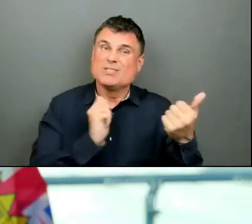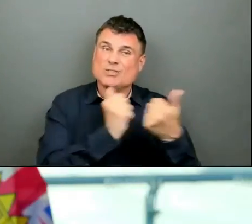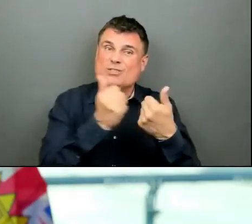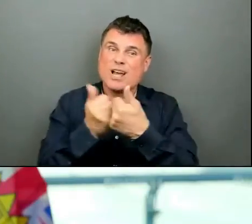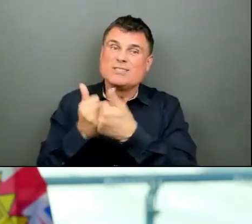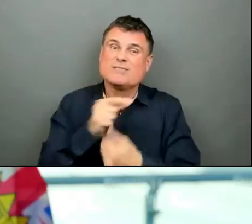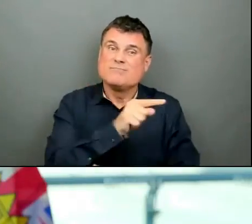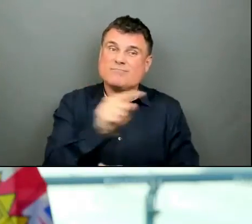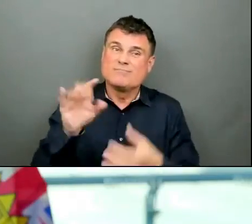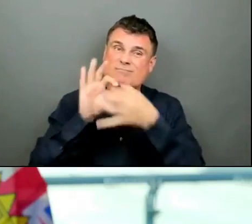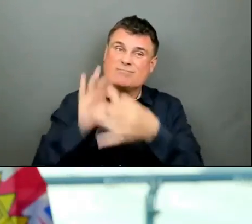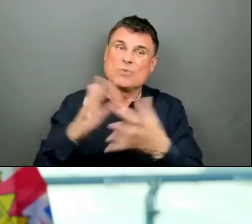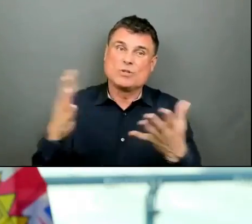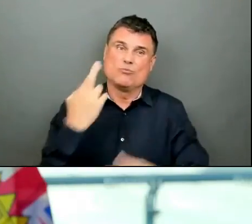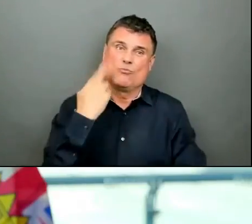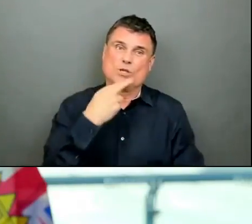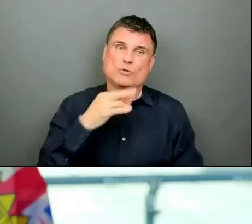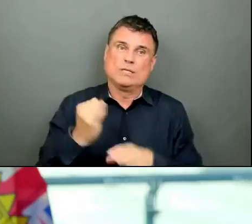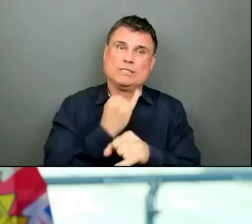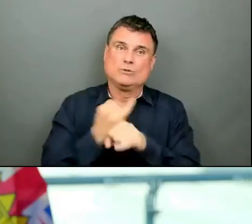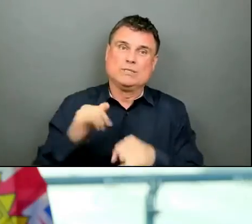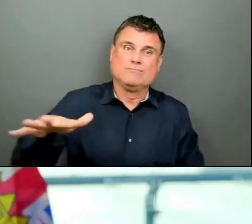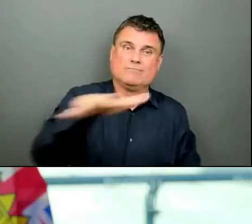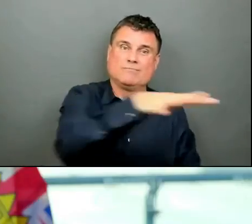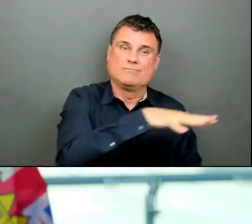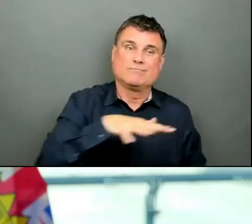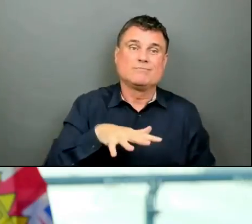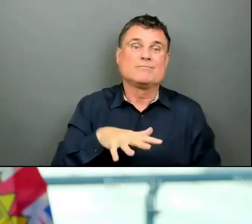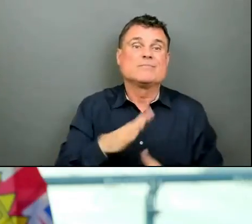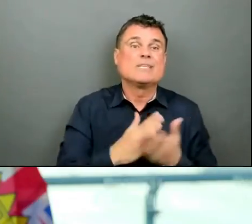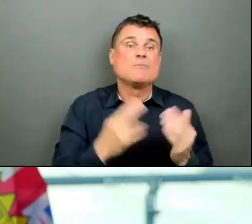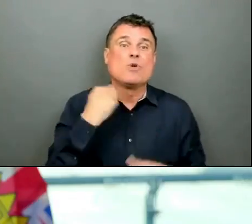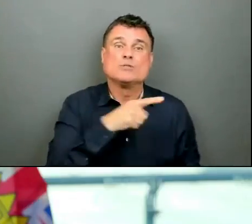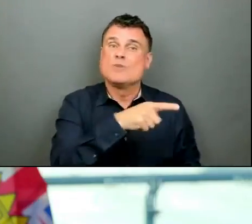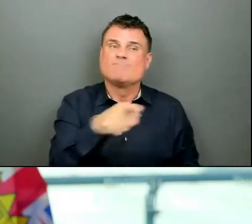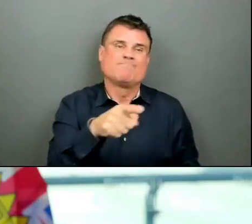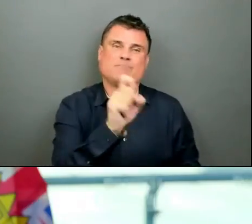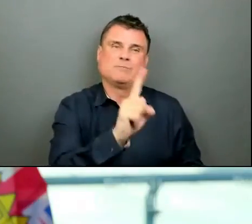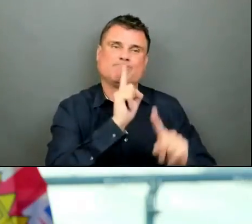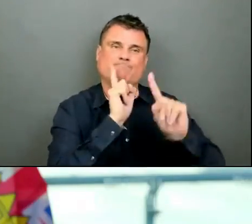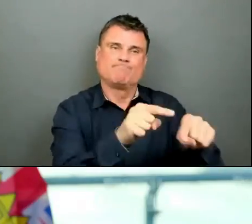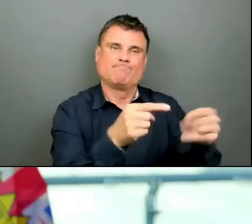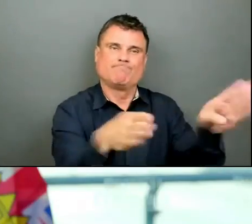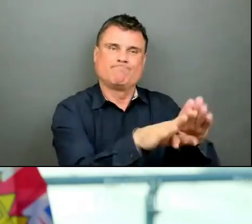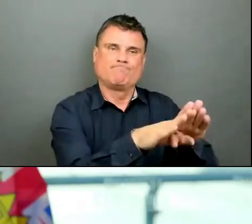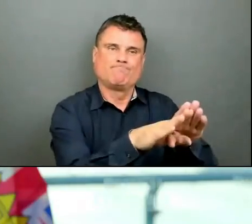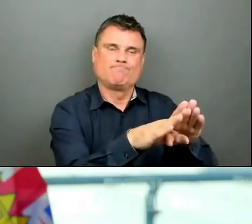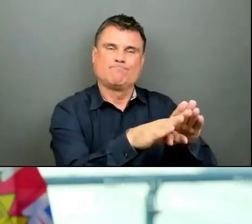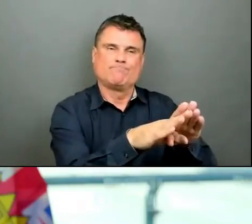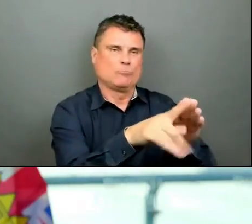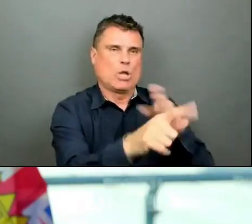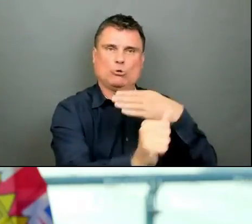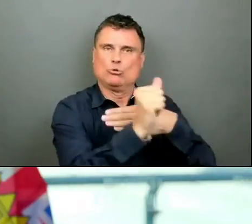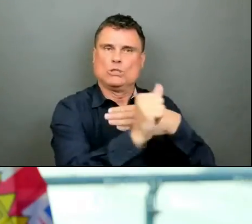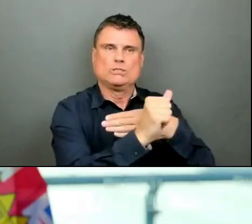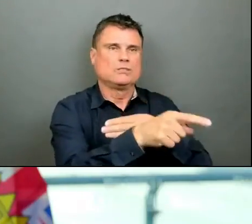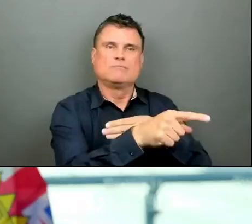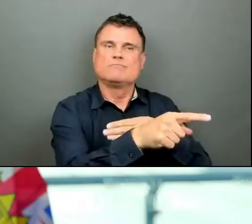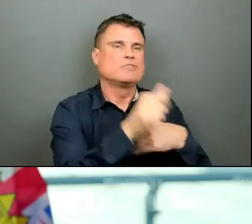We have had to take the more blunt approach of stopping that risky behavior. So this is to support businesses so that